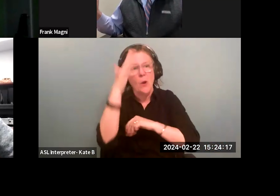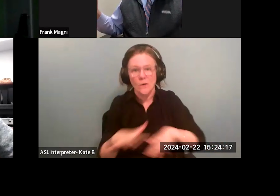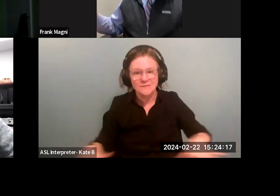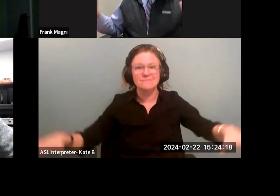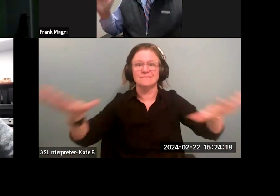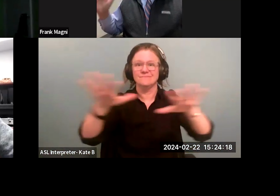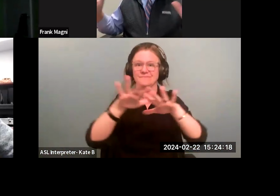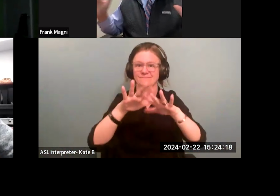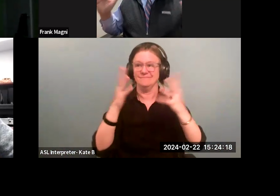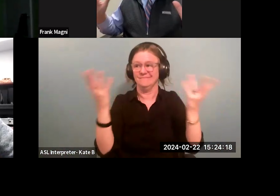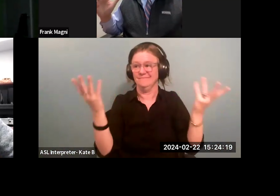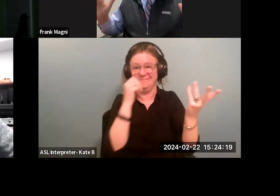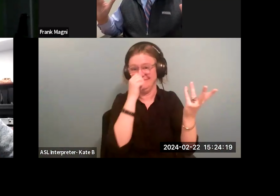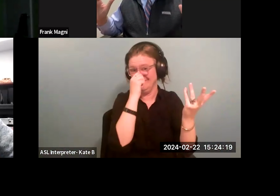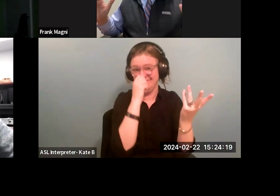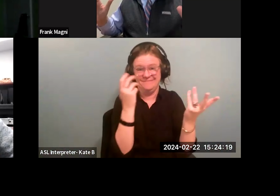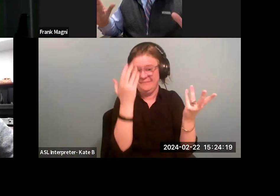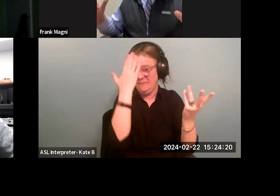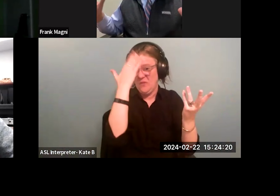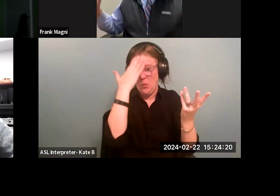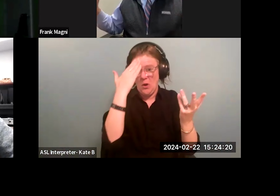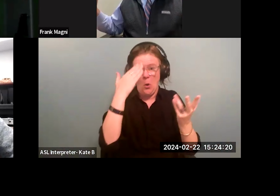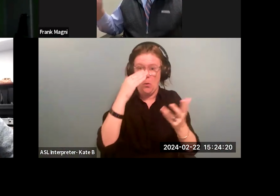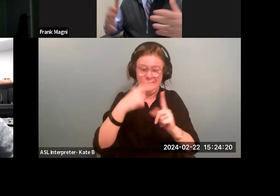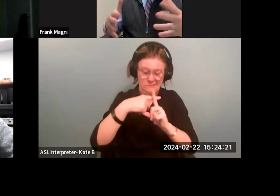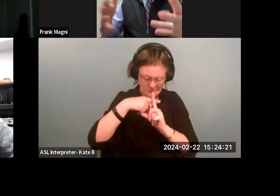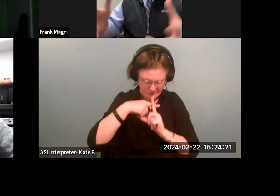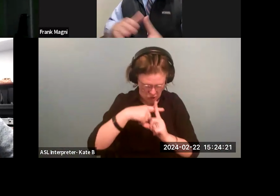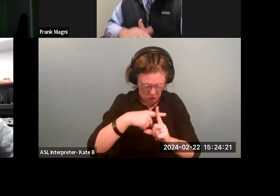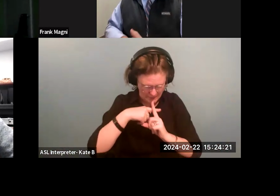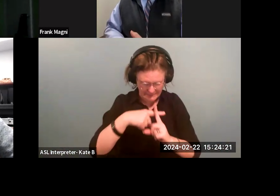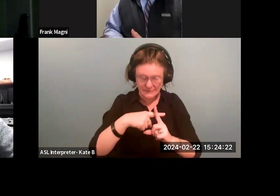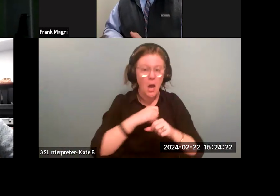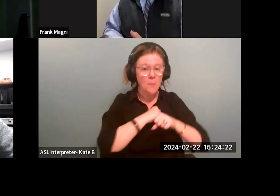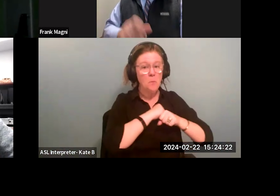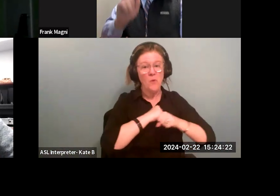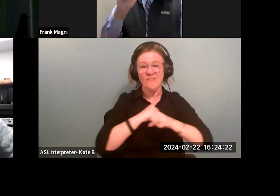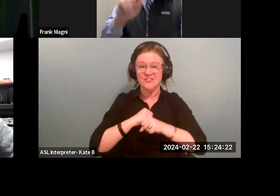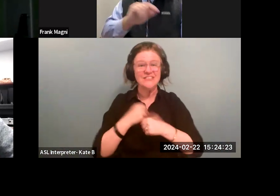and that we're just always going to be a target. And no amount of prevention can stop it from taking place.